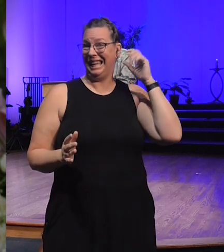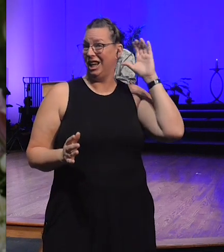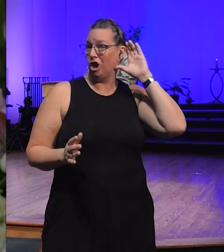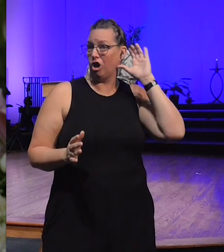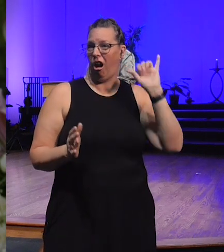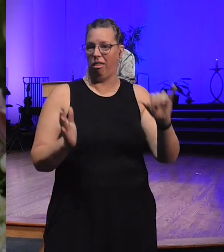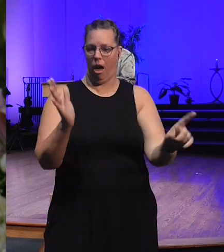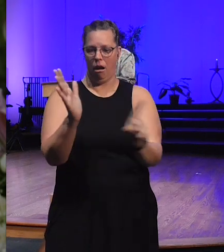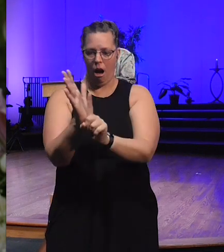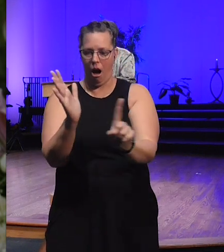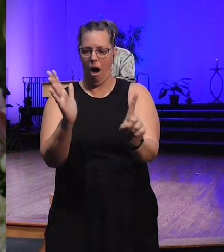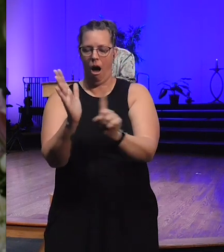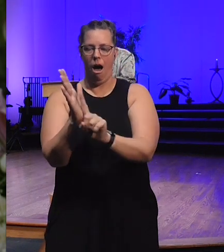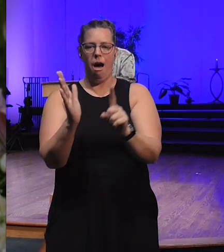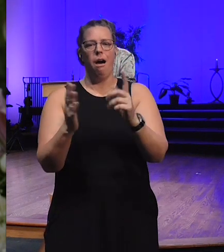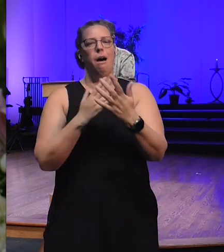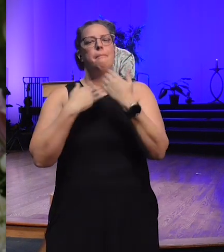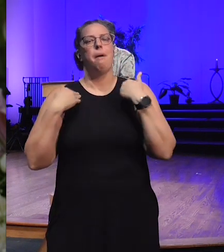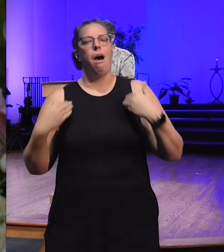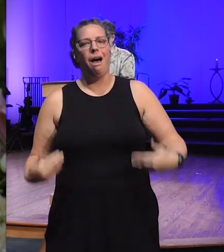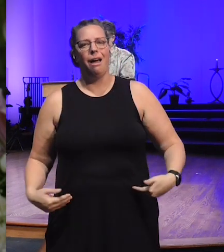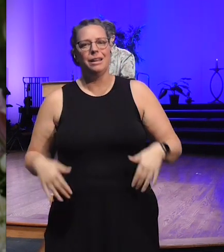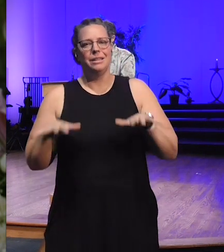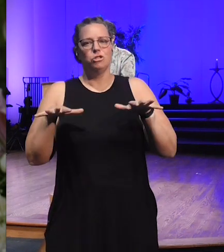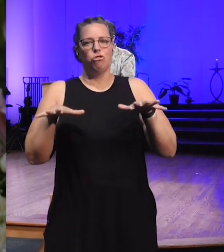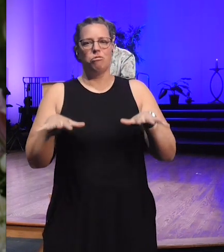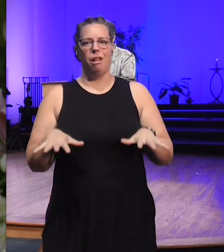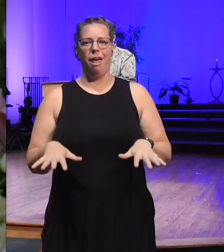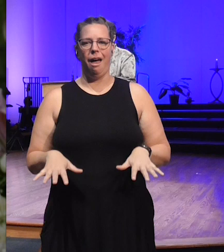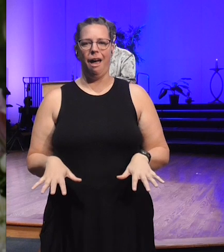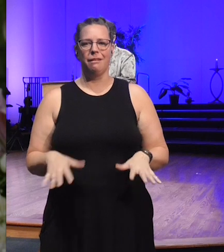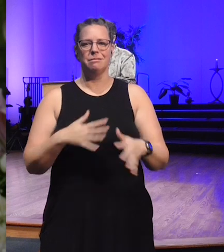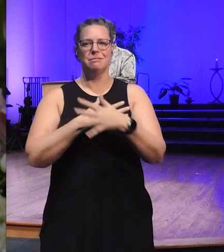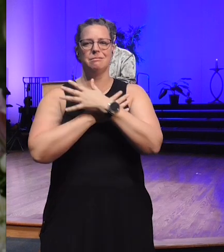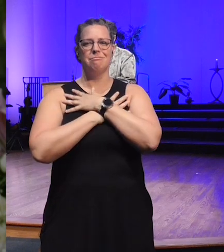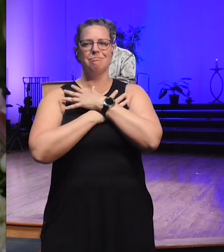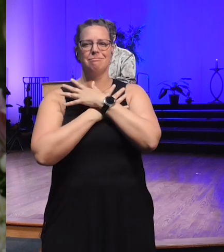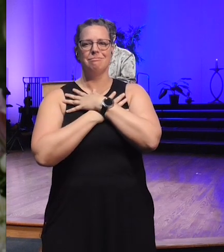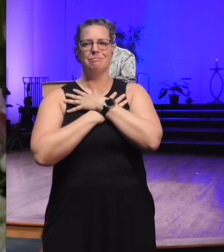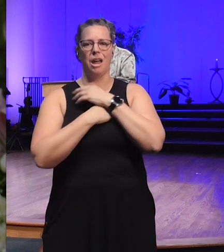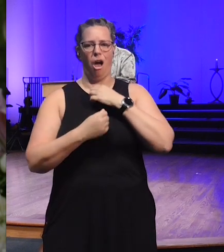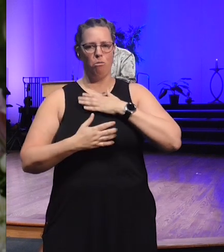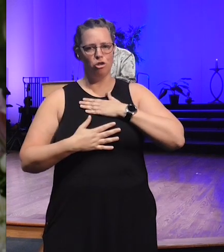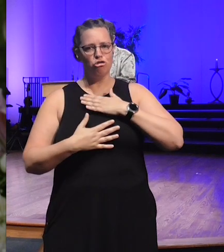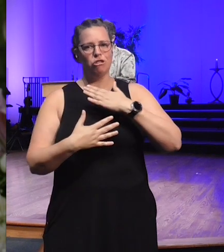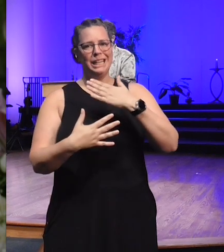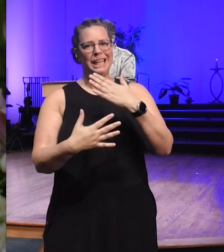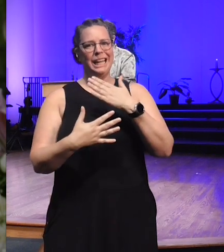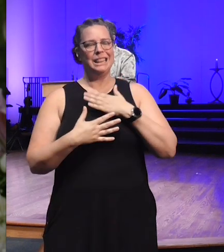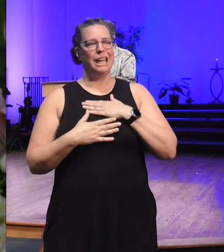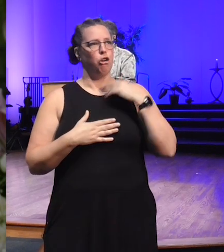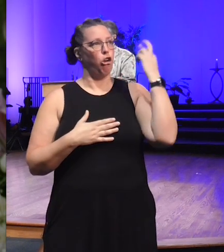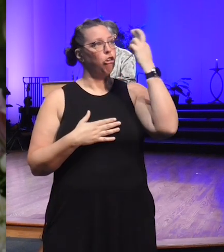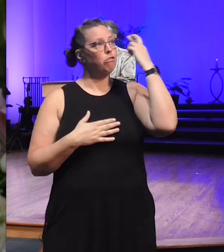our body and return to our breathing we realize that we are alive and can get in touch with the